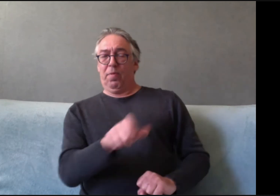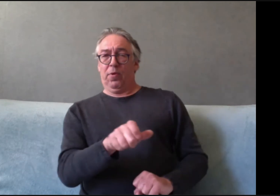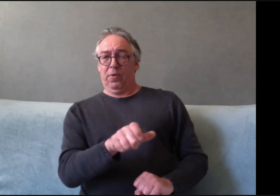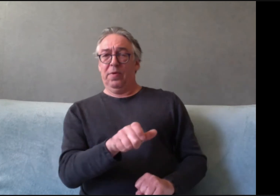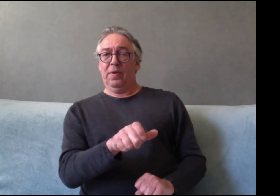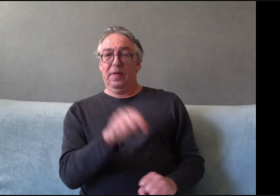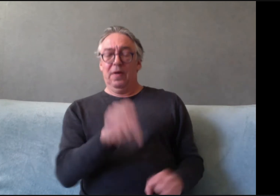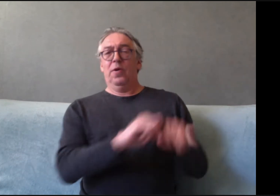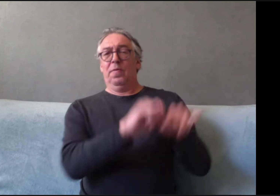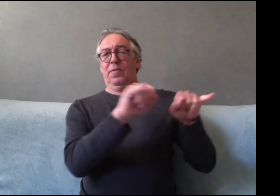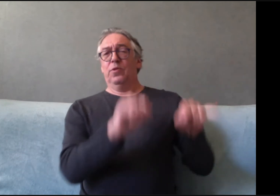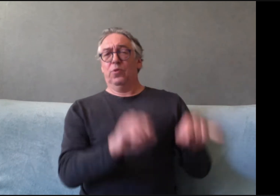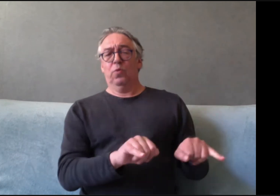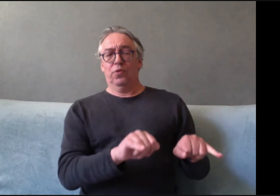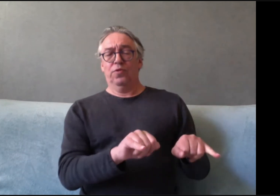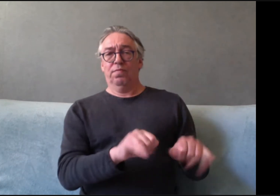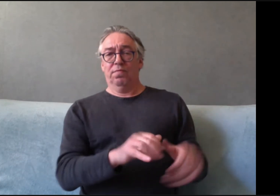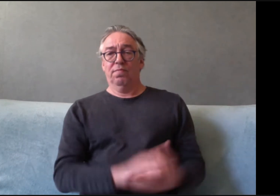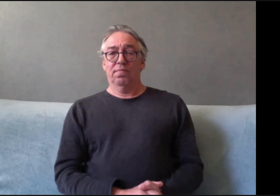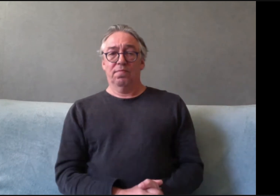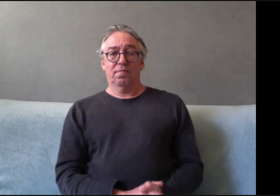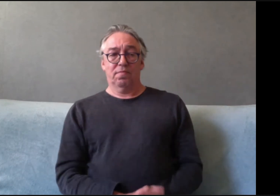in the biggest situation of vulnerability.